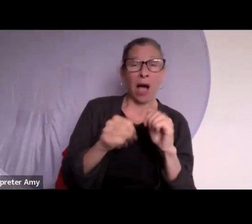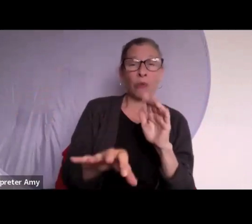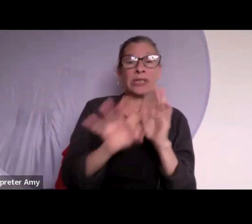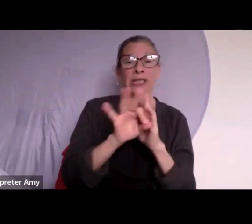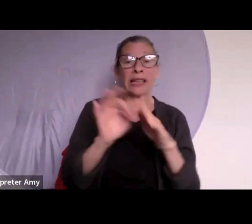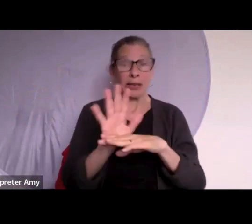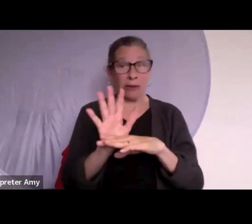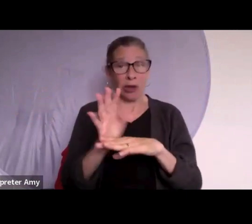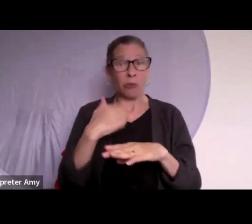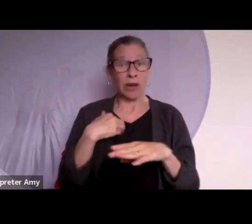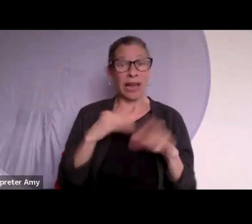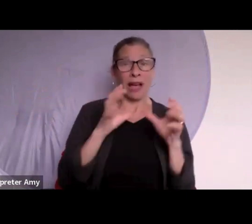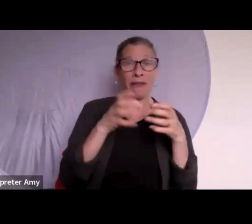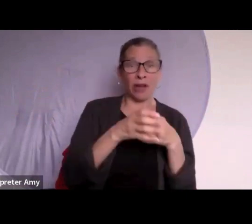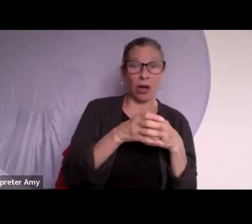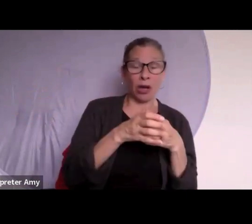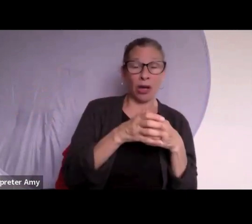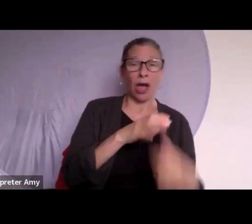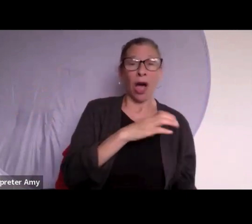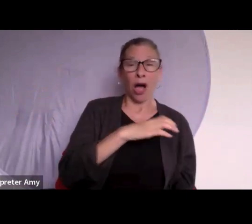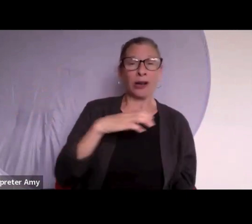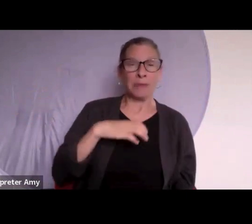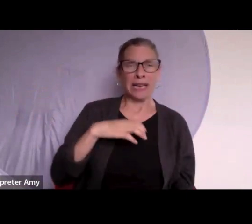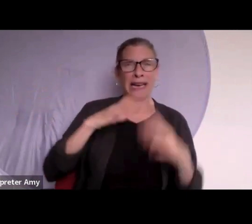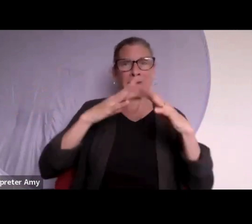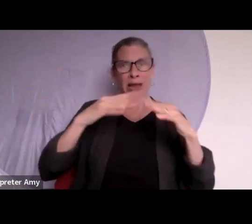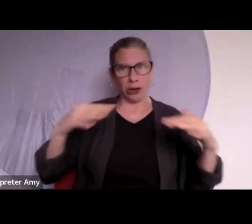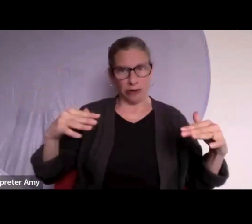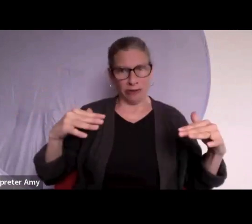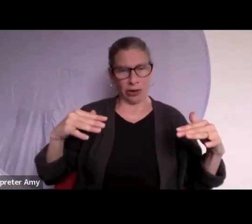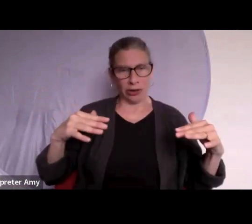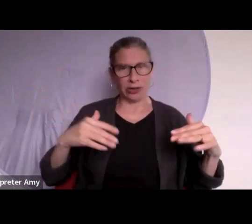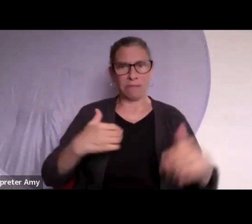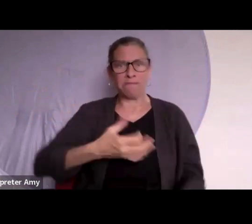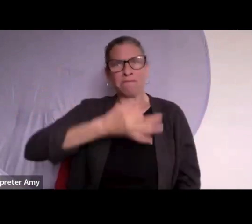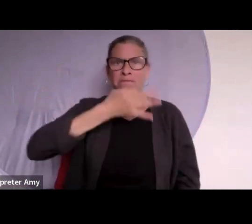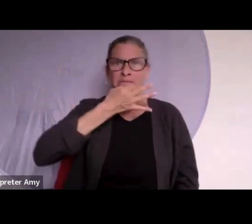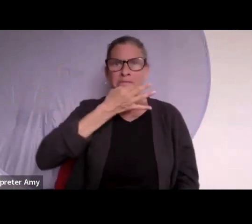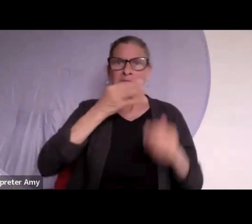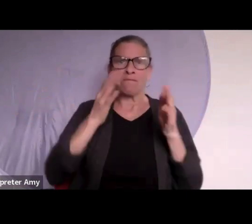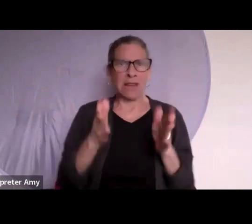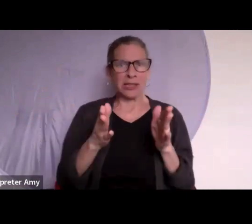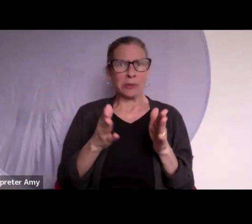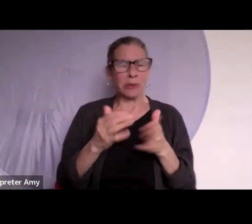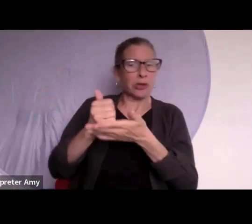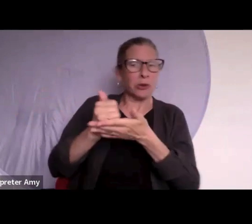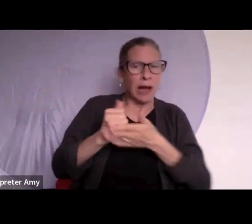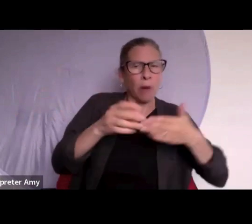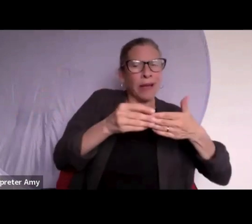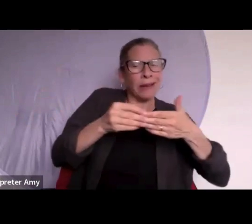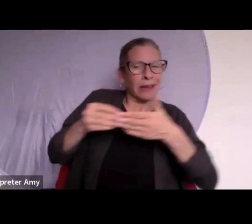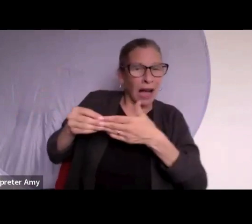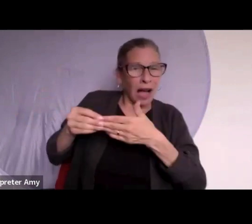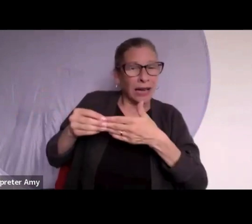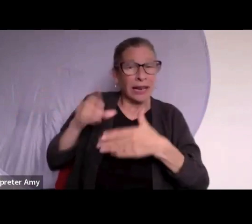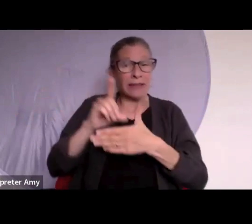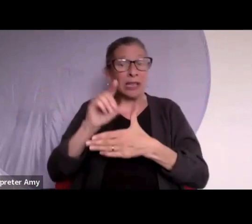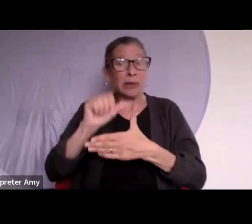that's an extremely diverse committee. We have experts who help guide us so if there's a disability that's not included